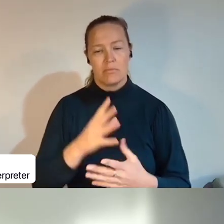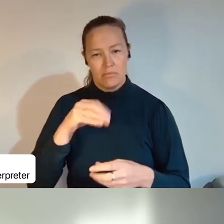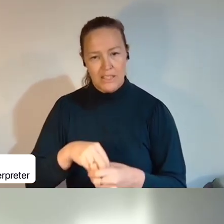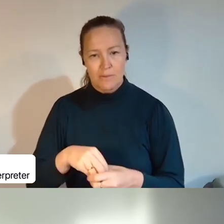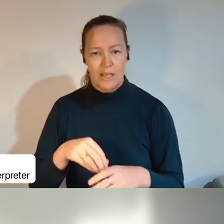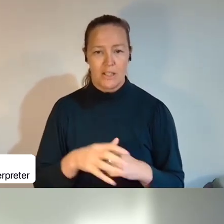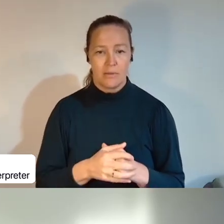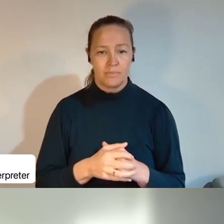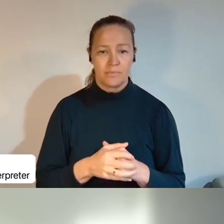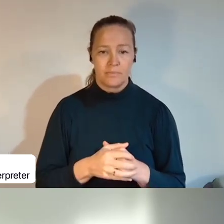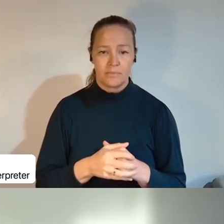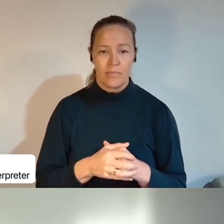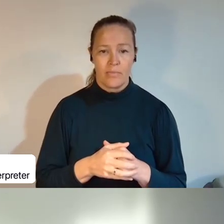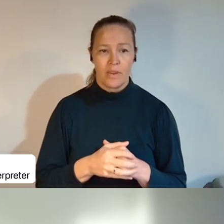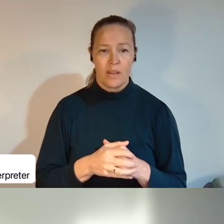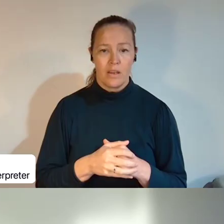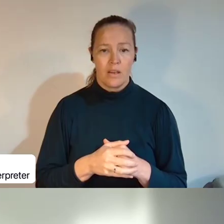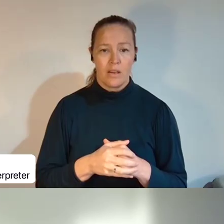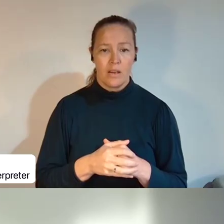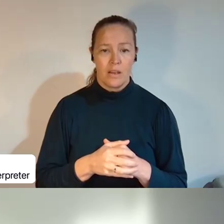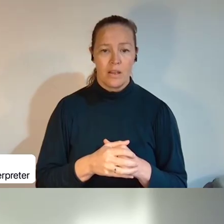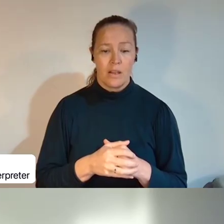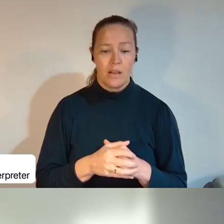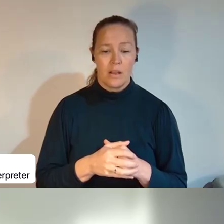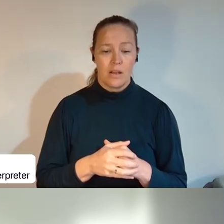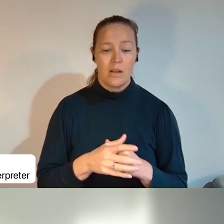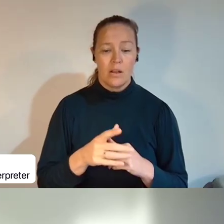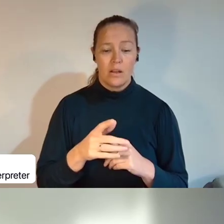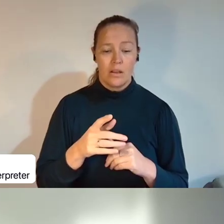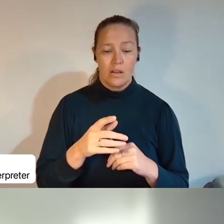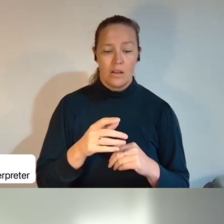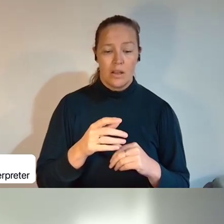not be whether people with intellectual disability are capable of participating in democracy,